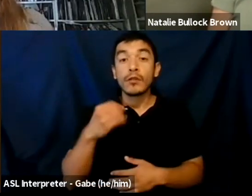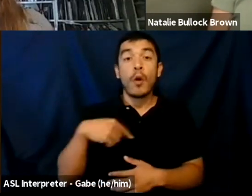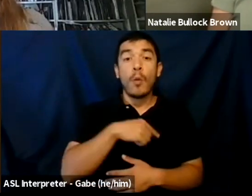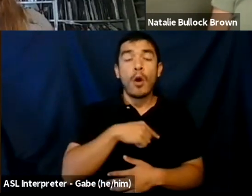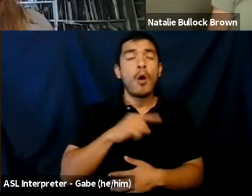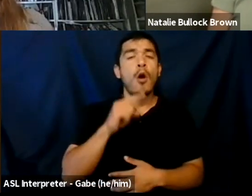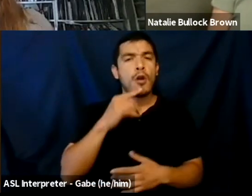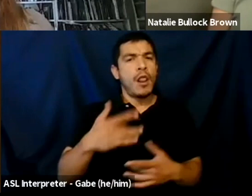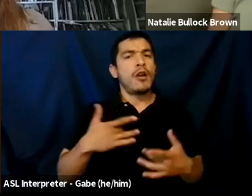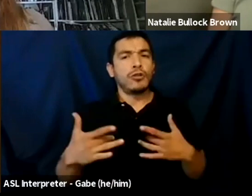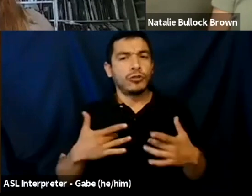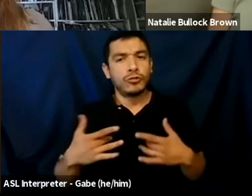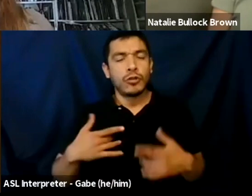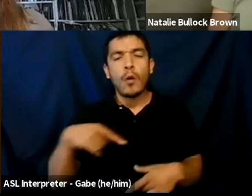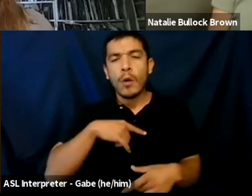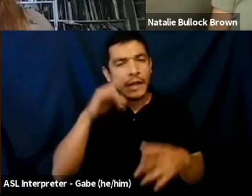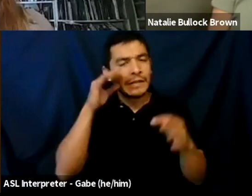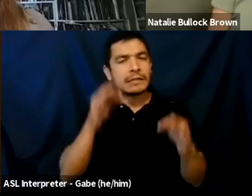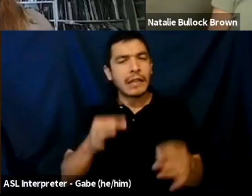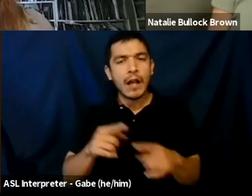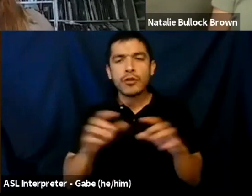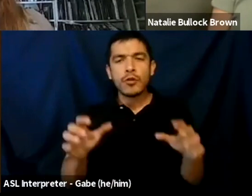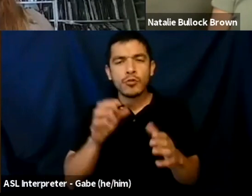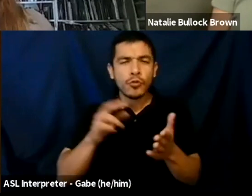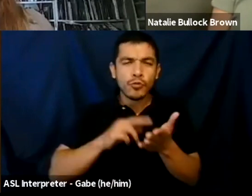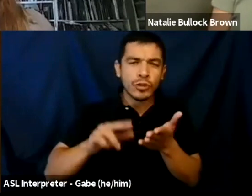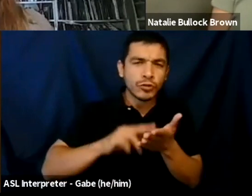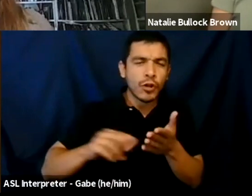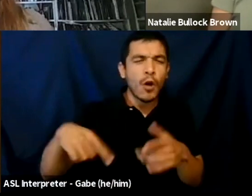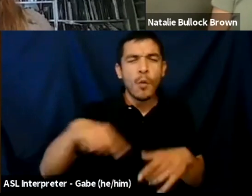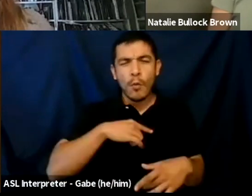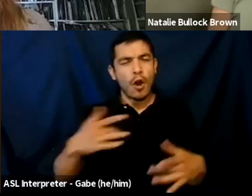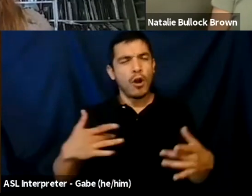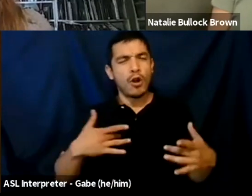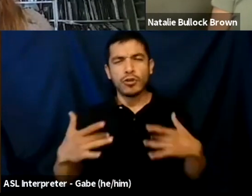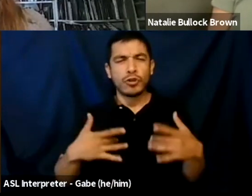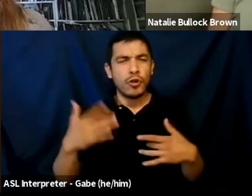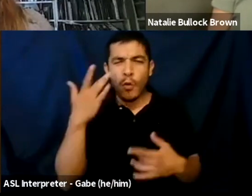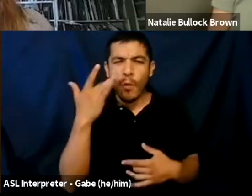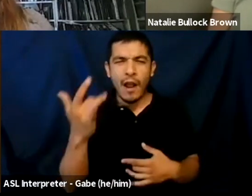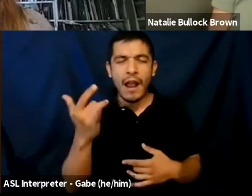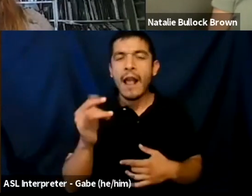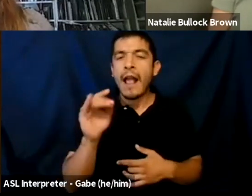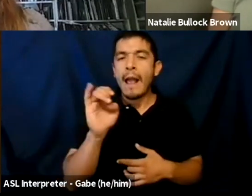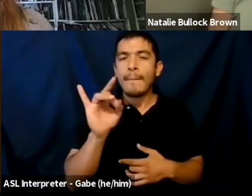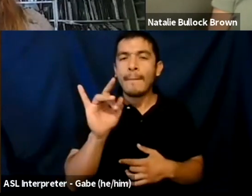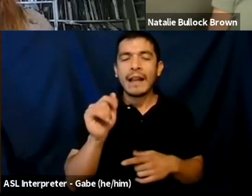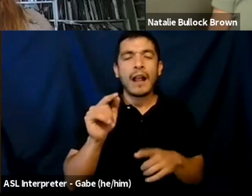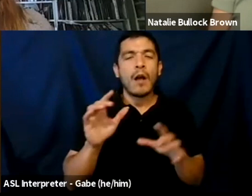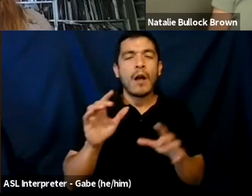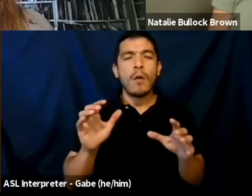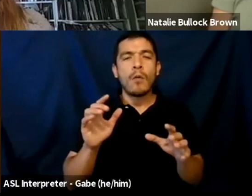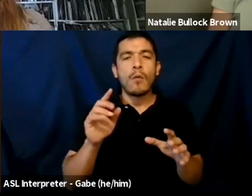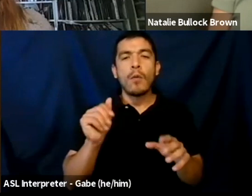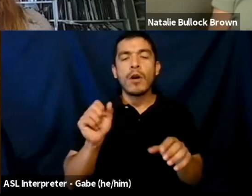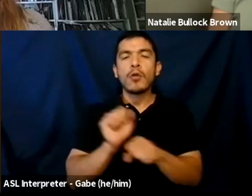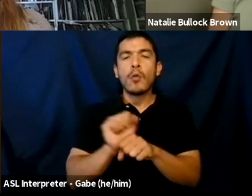We decided to do the research because we were concerned about the way that the media was engaging with the victims and survivors